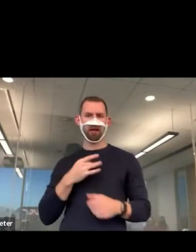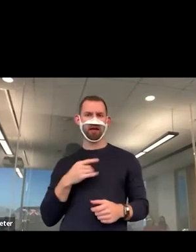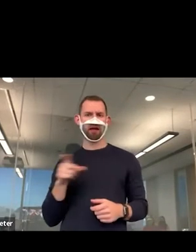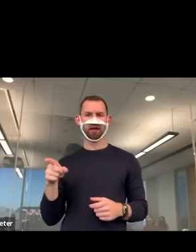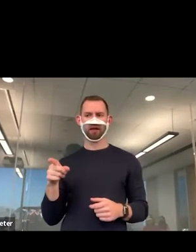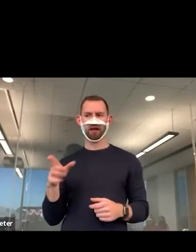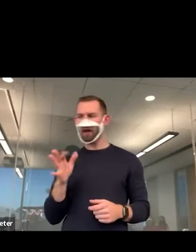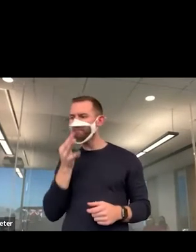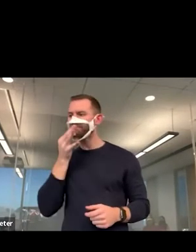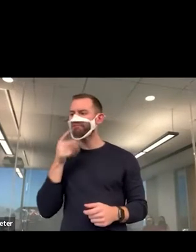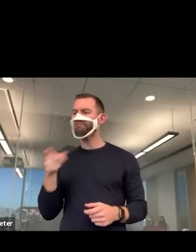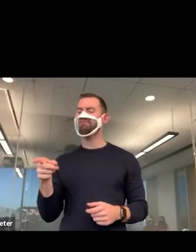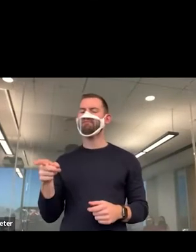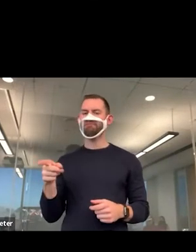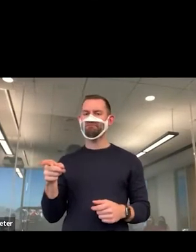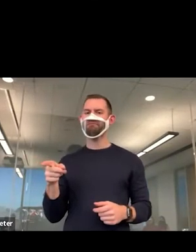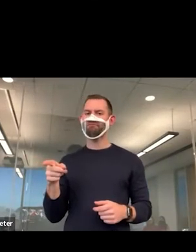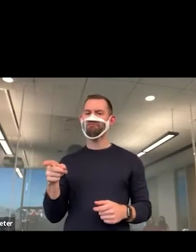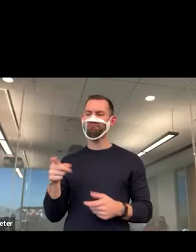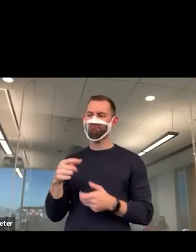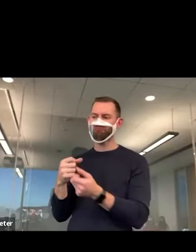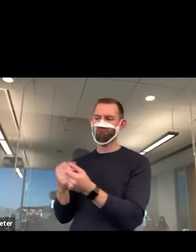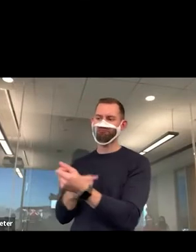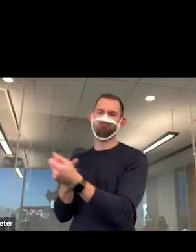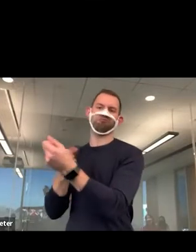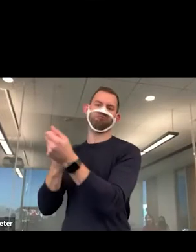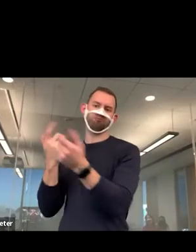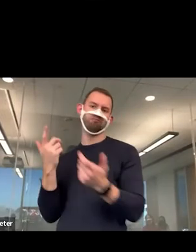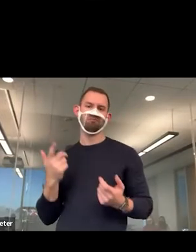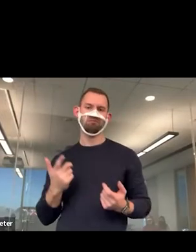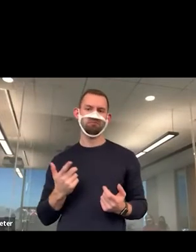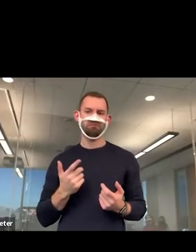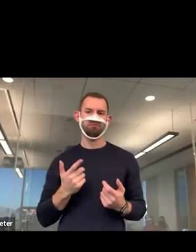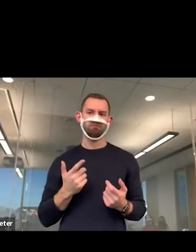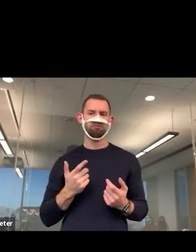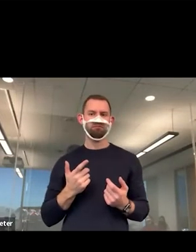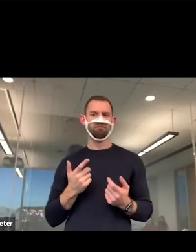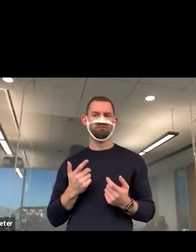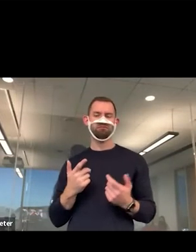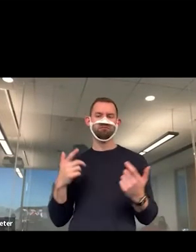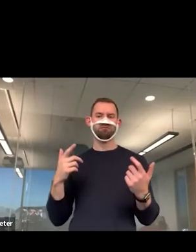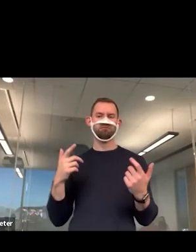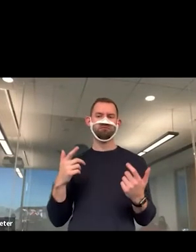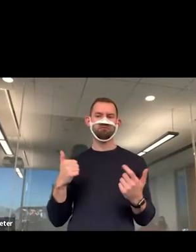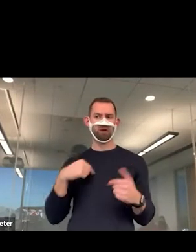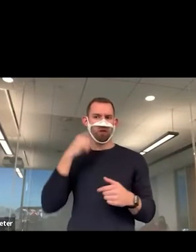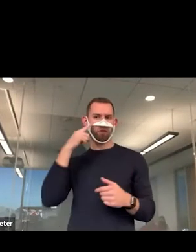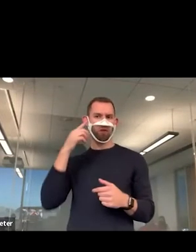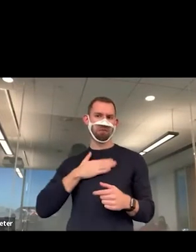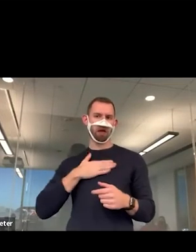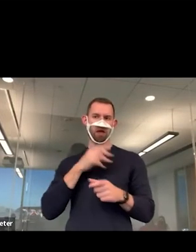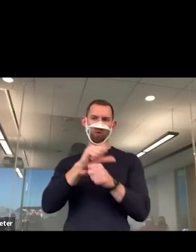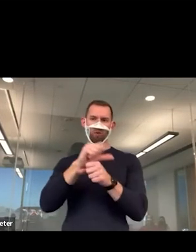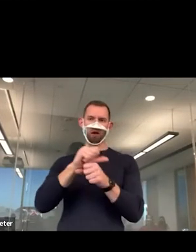and and you know and sometimes better than than other people's work and that they really promoted